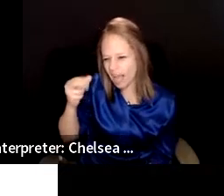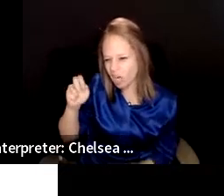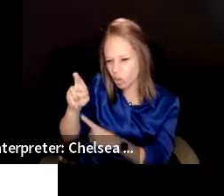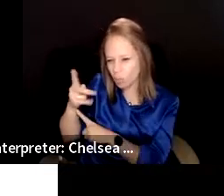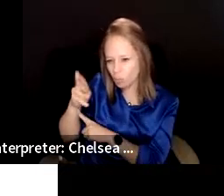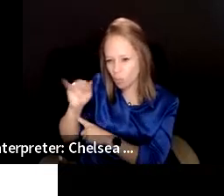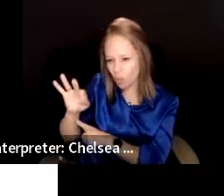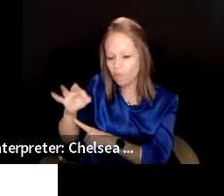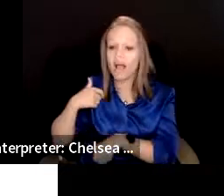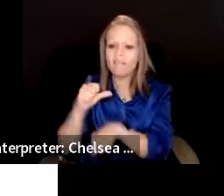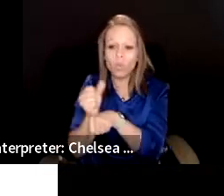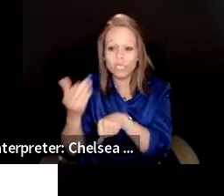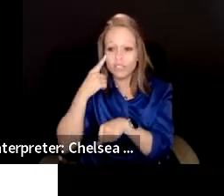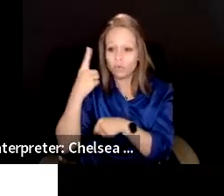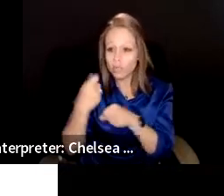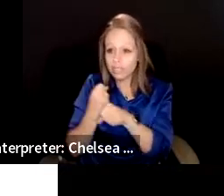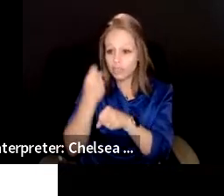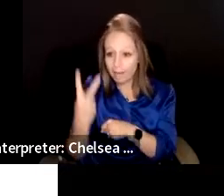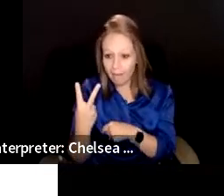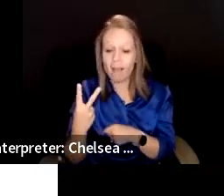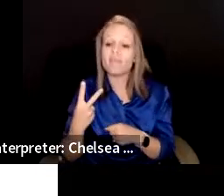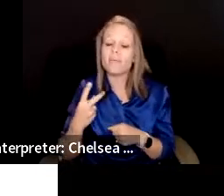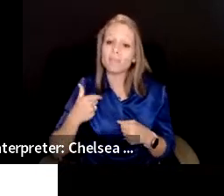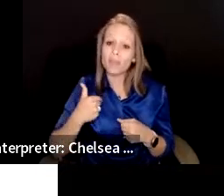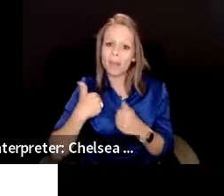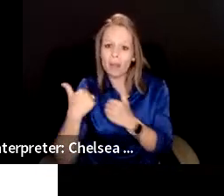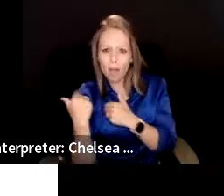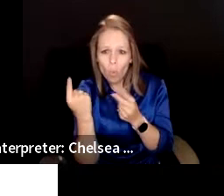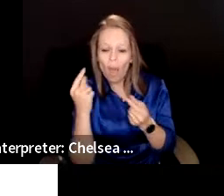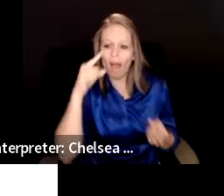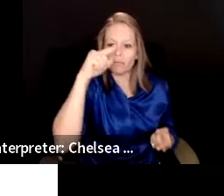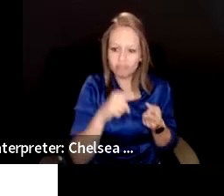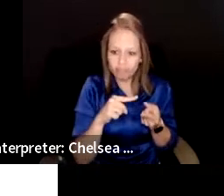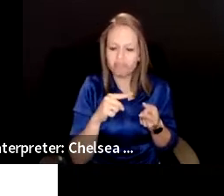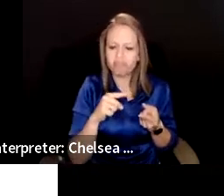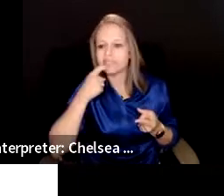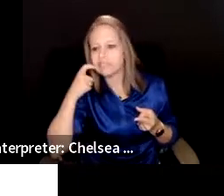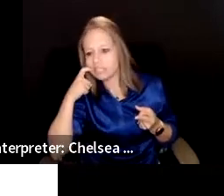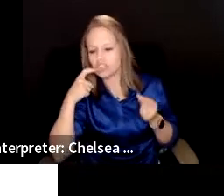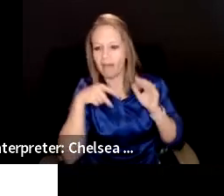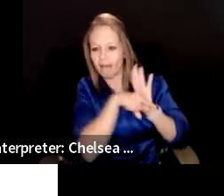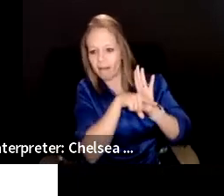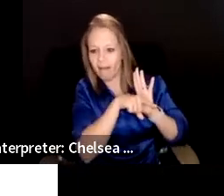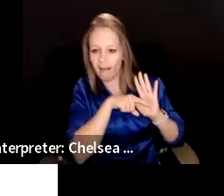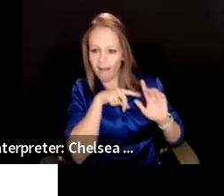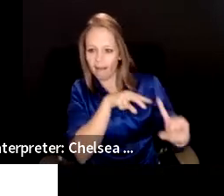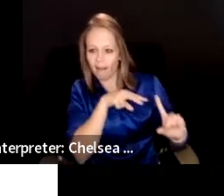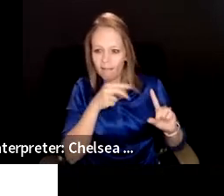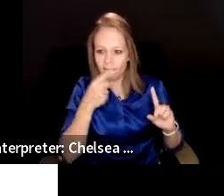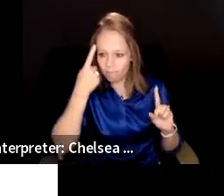at Shatterproof and I have been with Shatterproof almost 1.5 years and my primary focus is reducing stigma among healthcare professionals